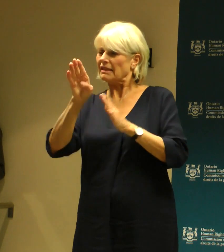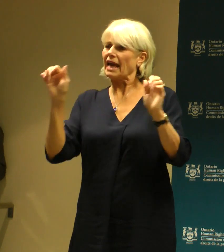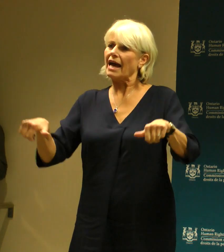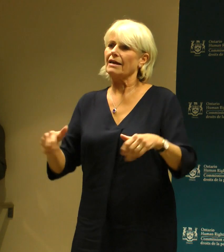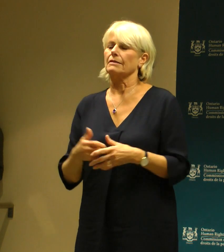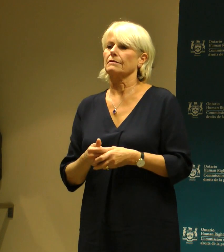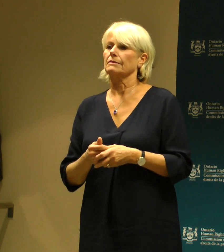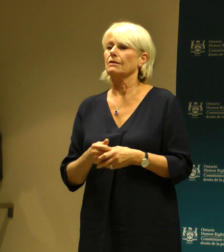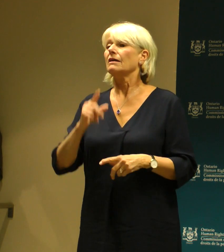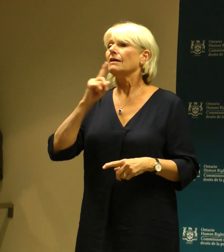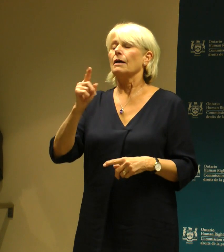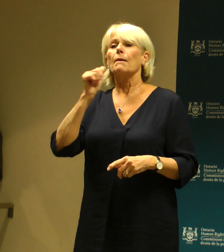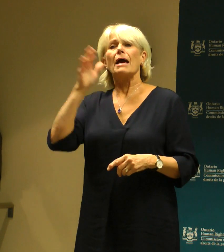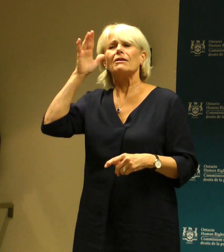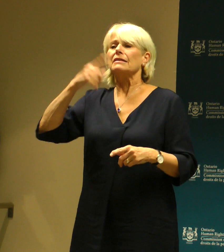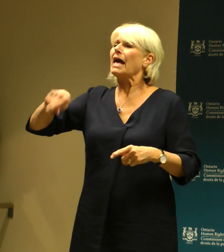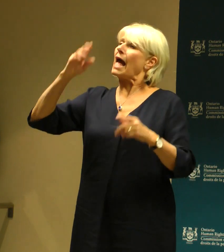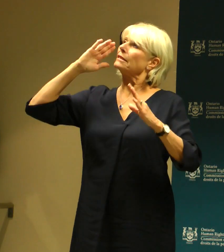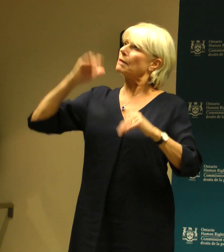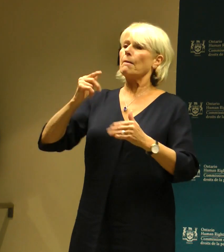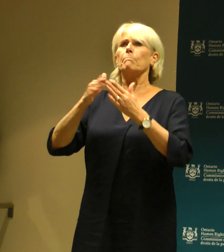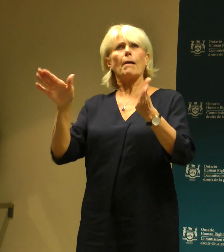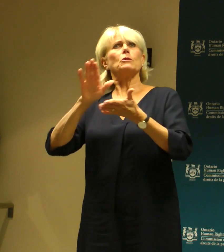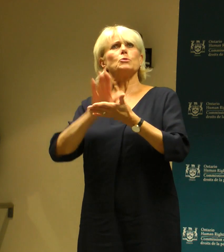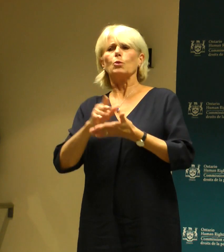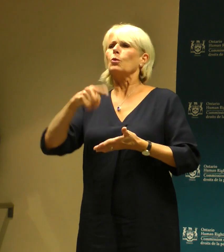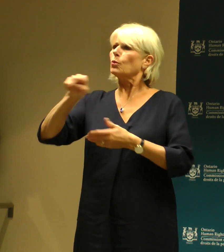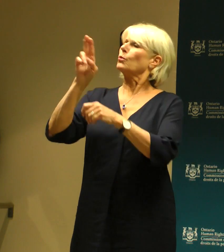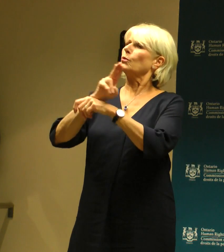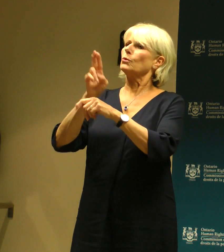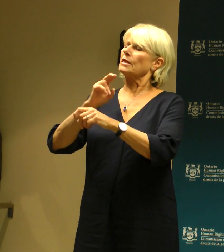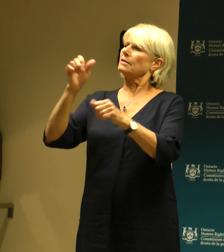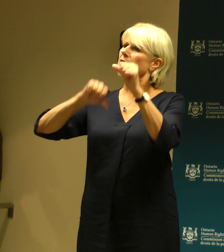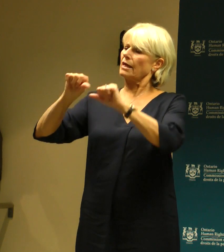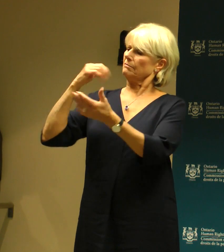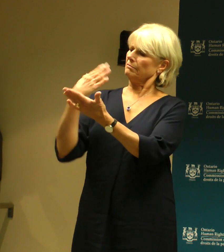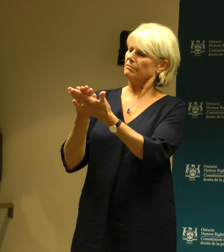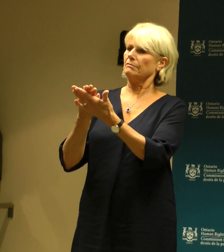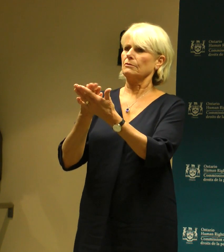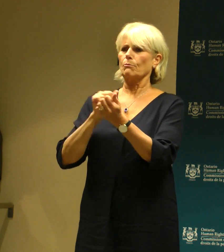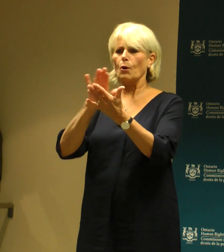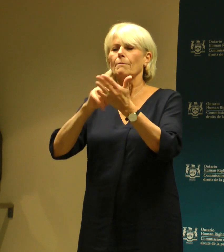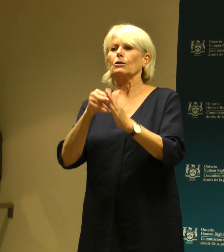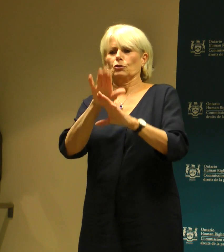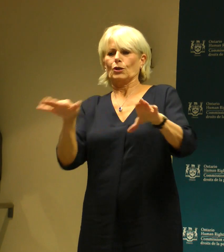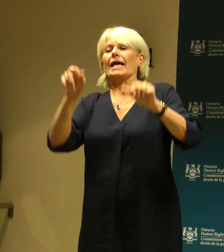Indeed, parents expect public schools to adopt science-based approaches that allow their children to learn to read.